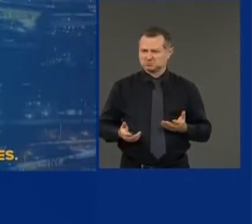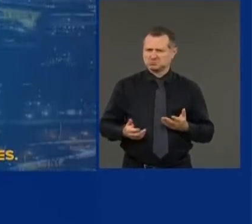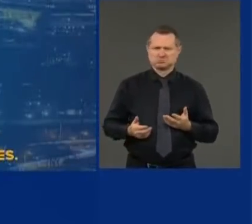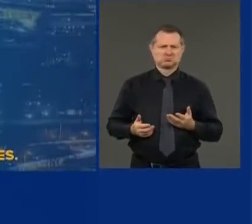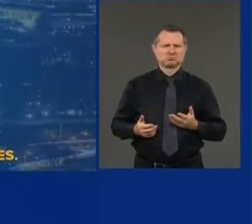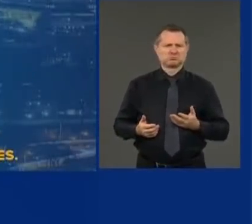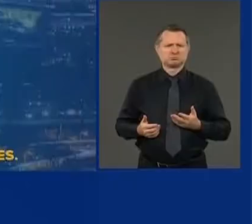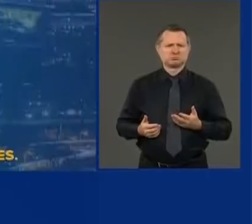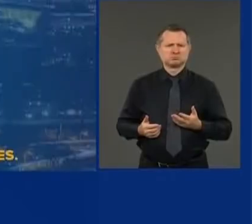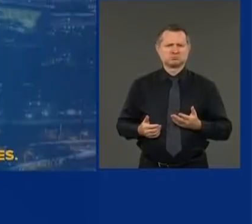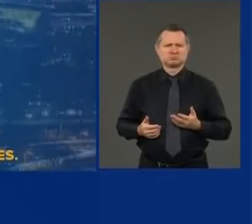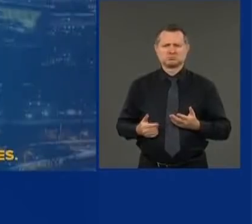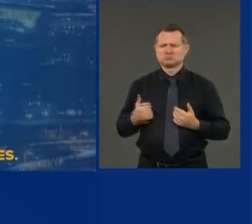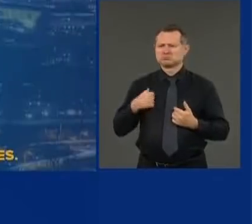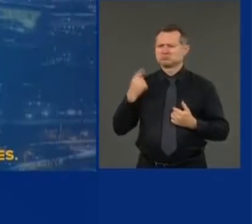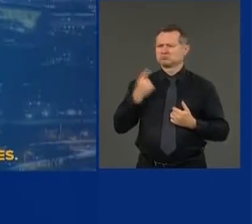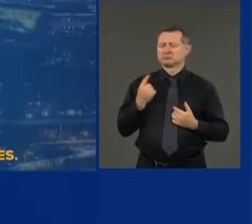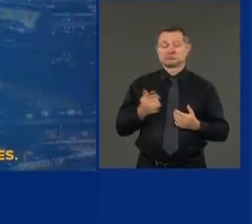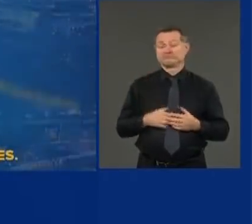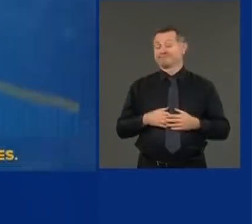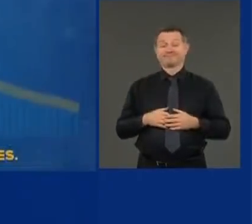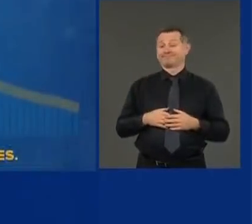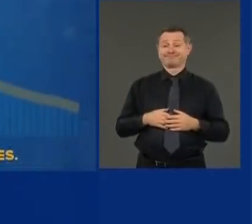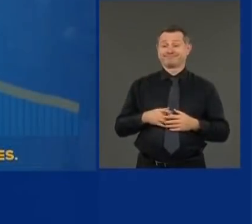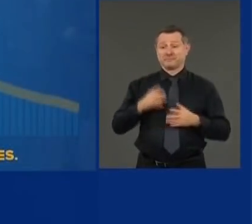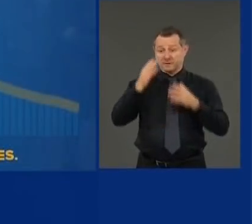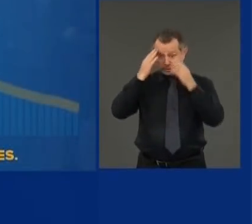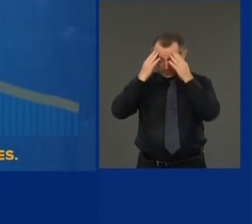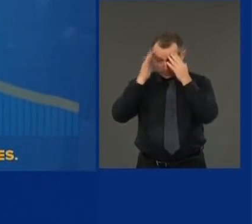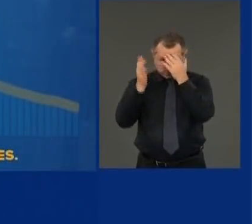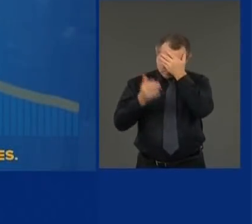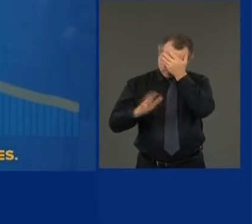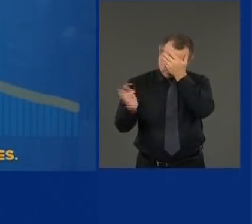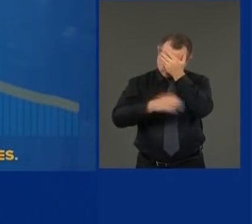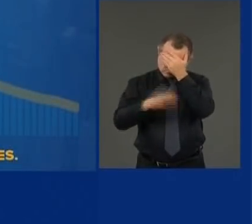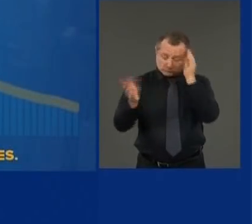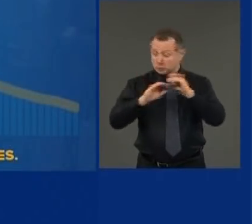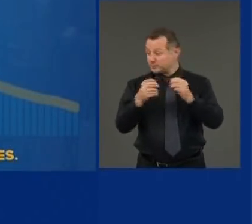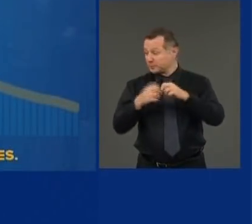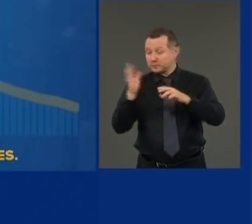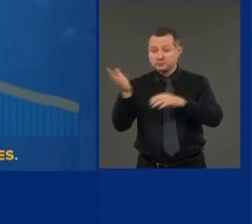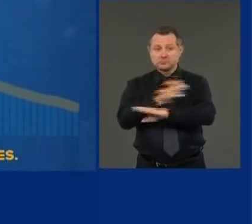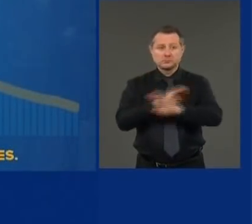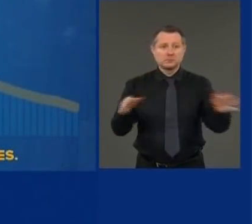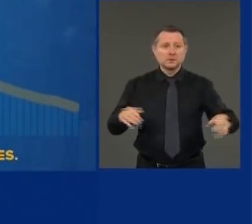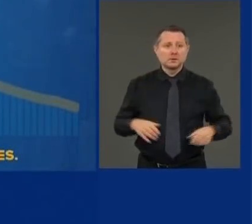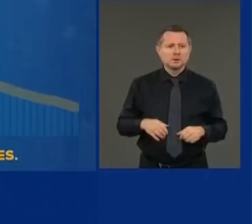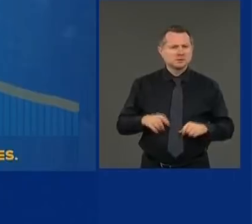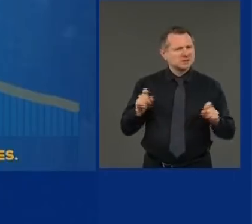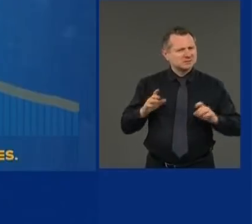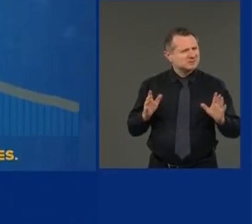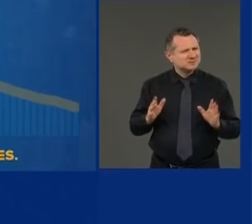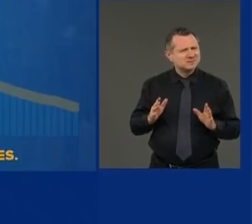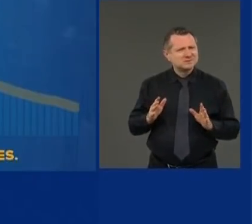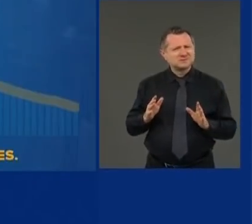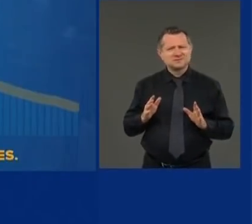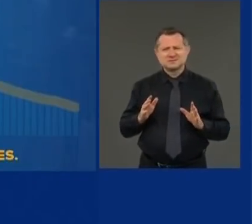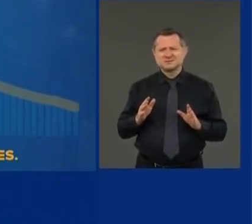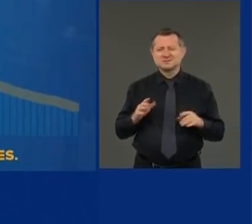NO MORE HIV TESTS AND THAT WILL SOLVE THE AIDS ISSUE. NO. NOT KNOWING DOESN'T MEAN YOU